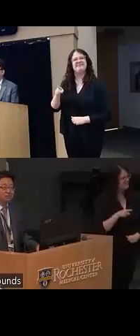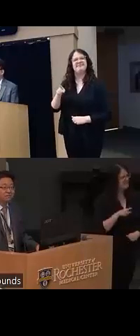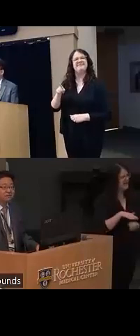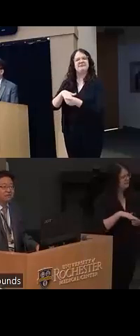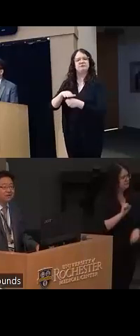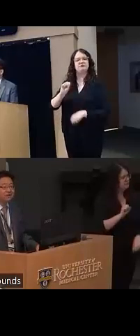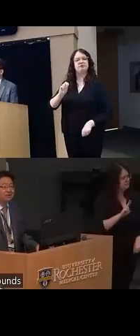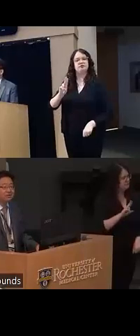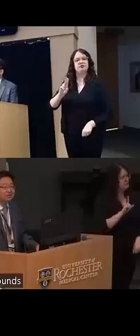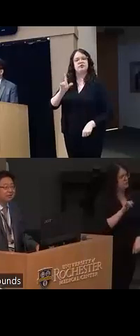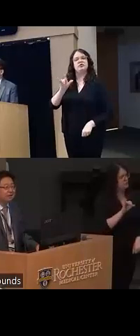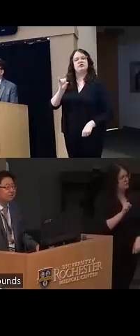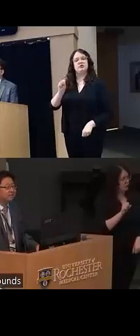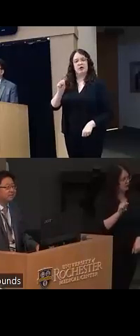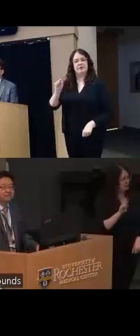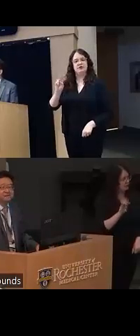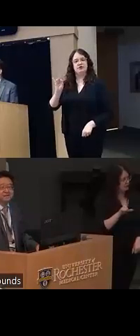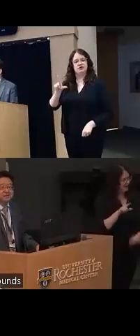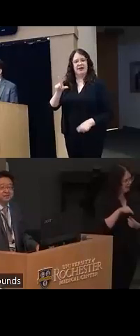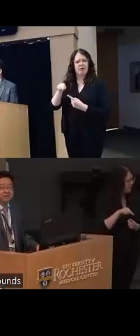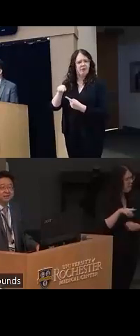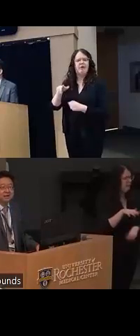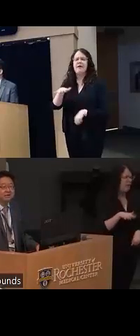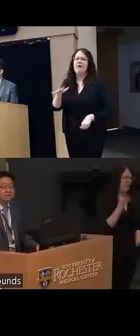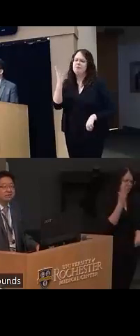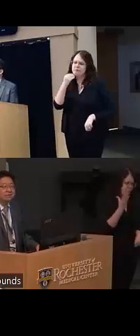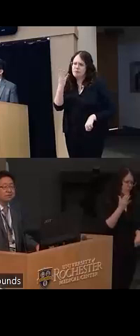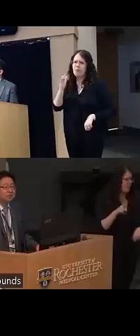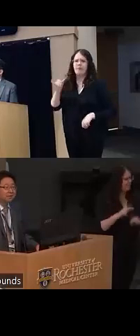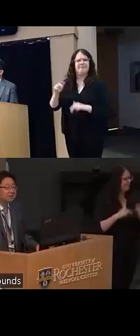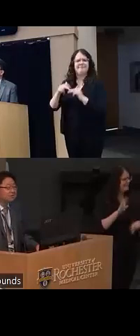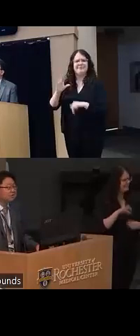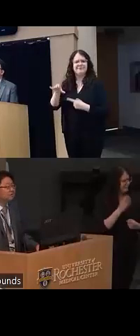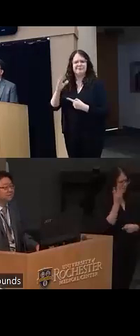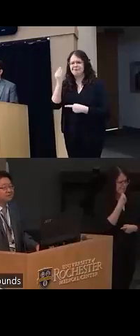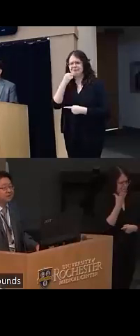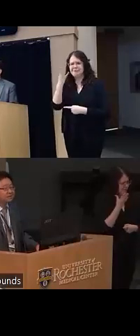beautiful location a beautiful facility that gears toward more of an insured population